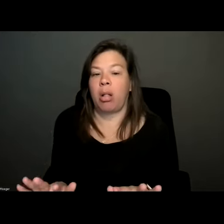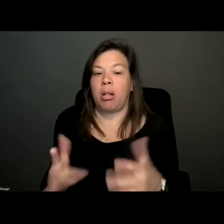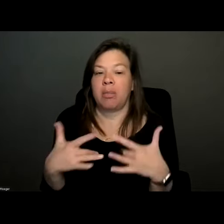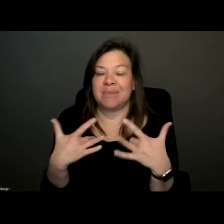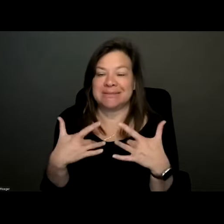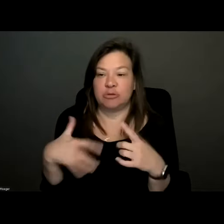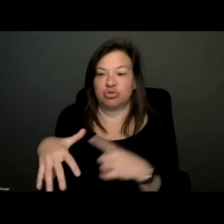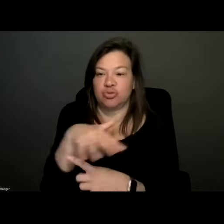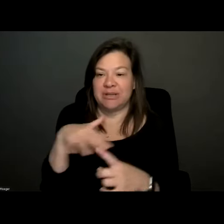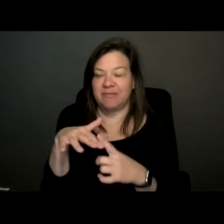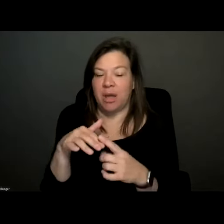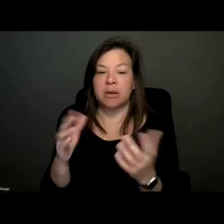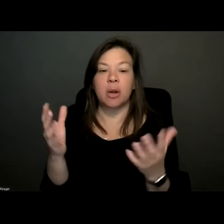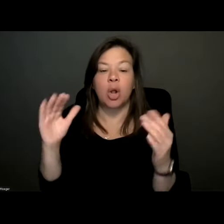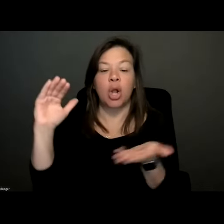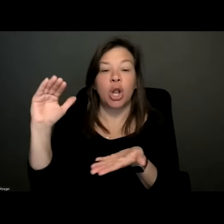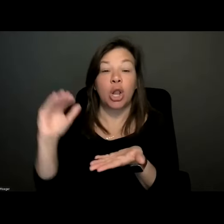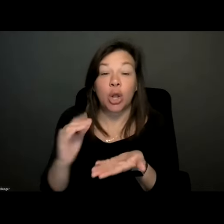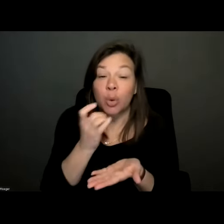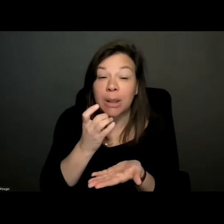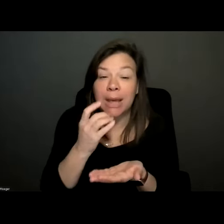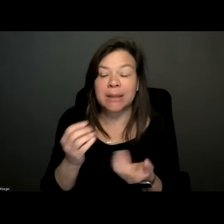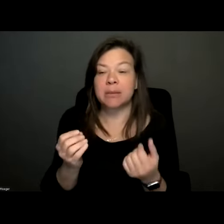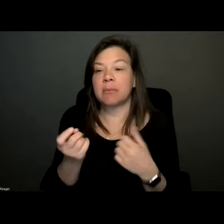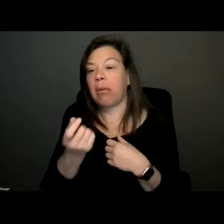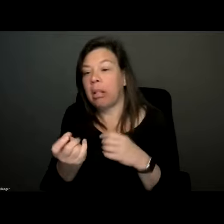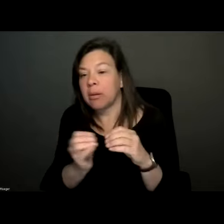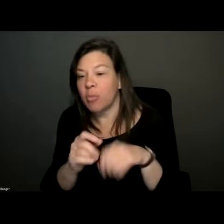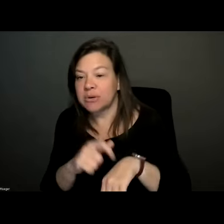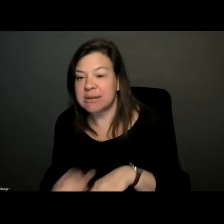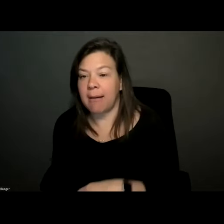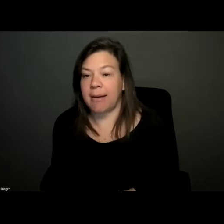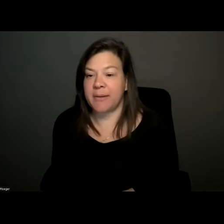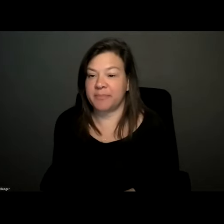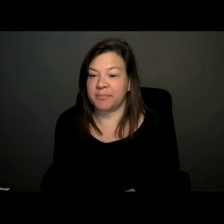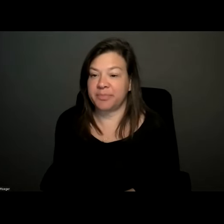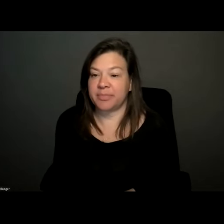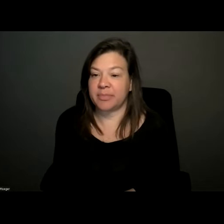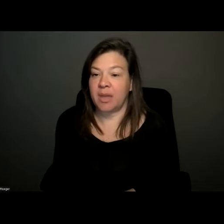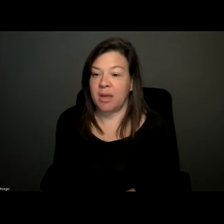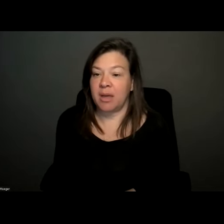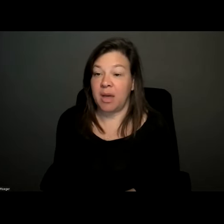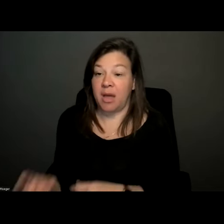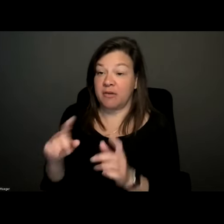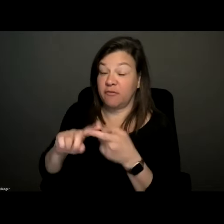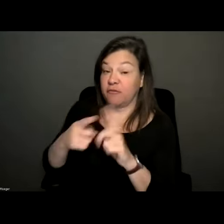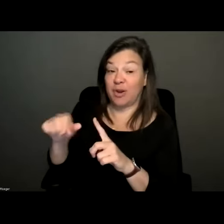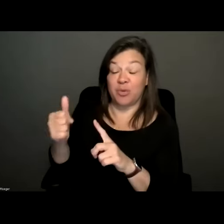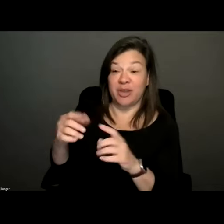a bit lower lighting, little bit more time. I have a friend with a different disability who their main access needs are to move around